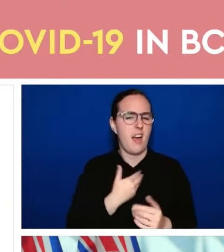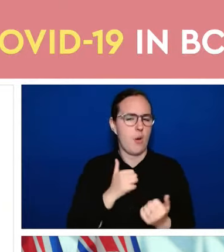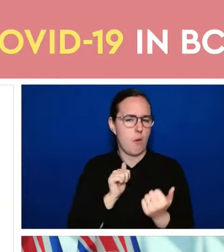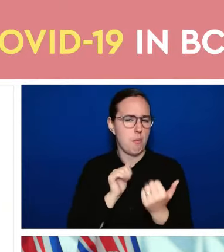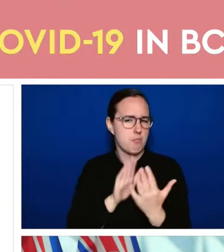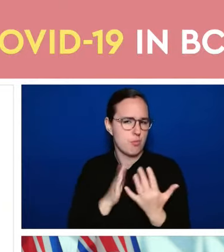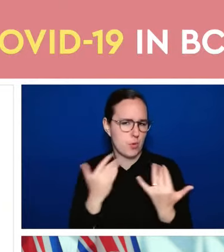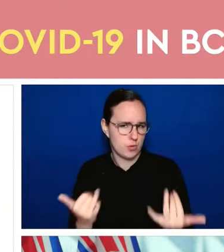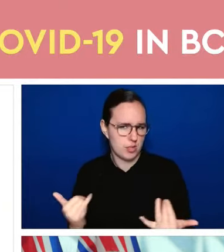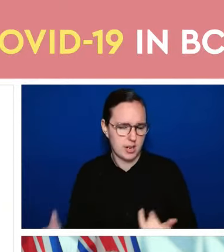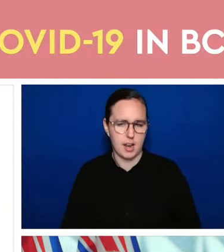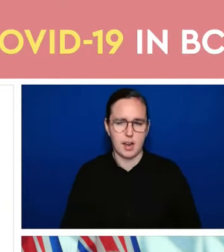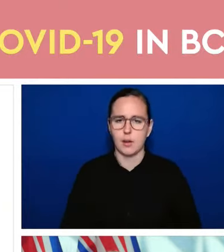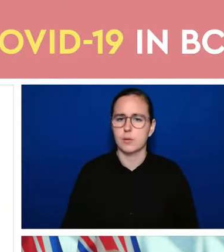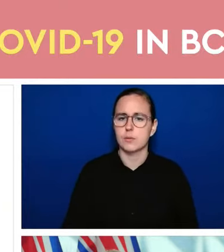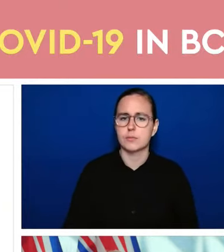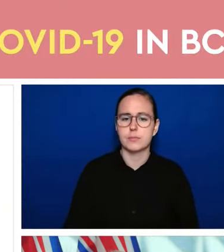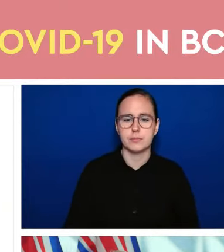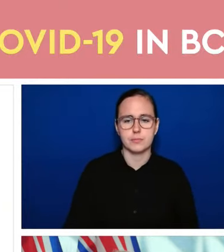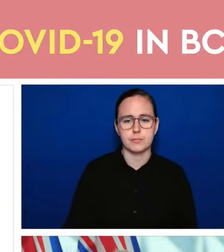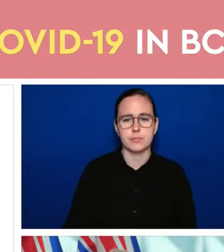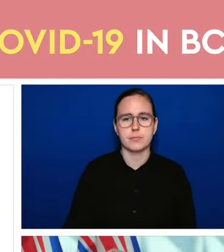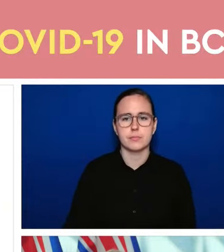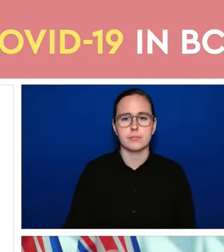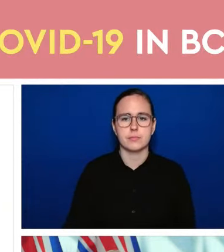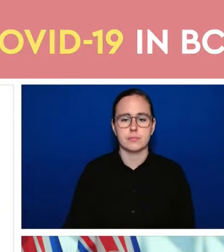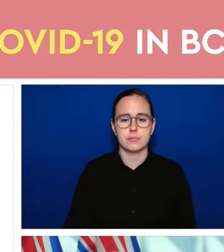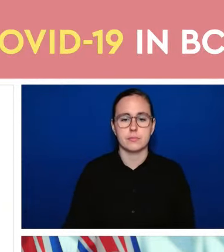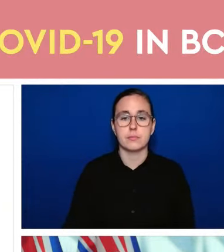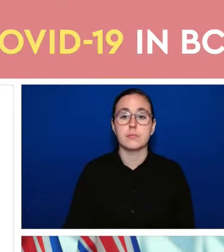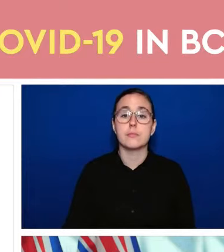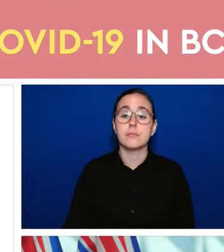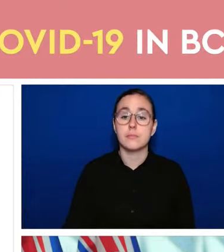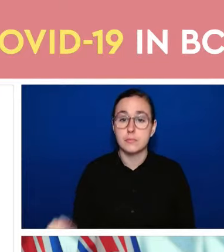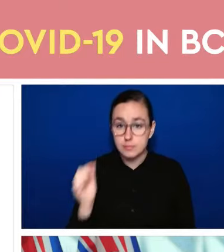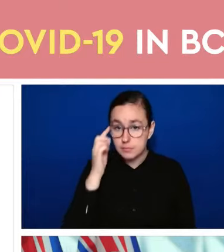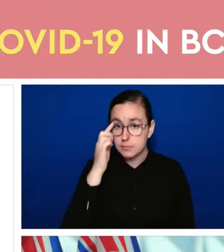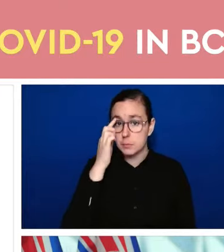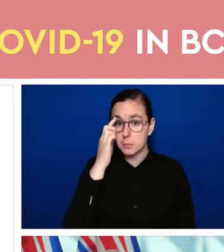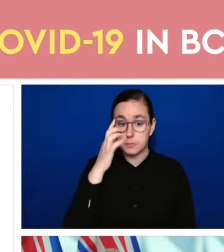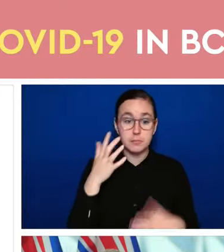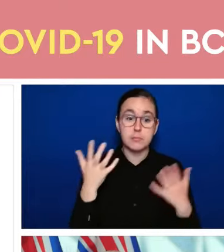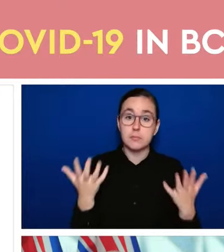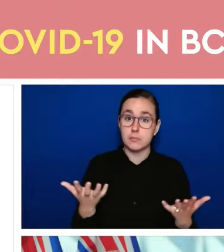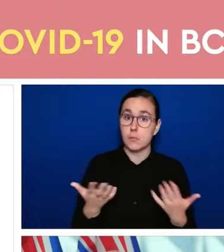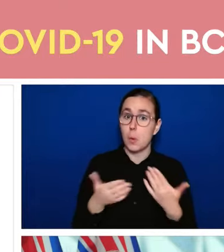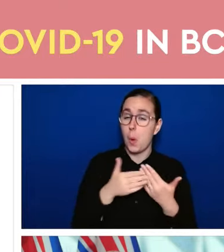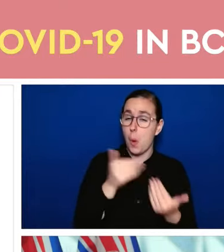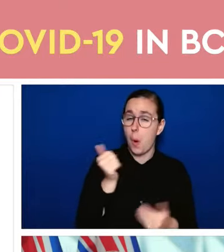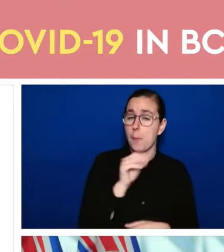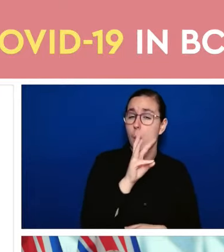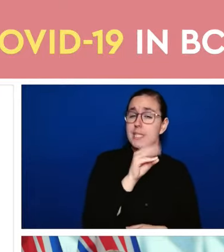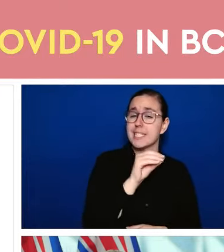58% of eligible closing in on 60% of eligible younger children five to eleven have received